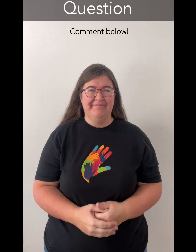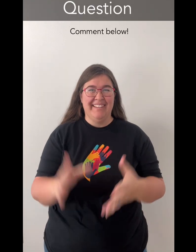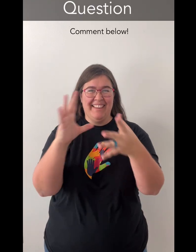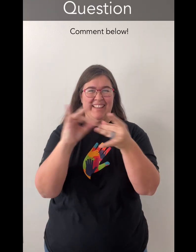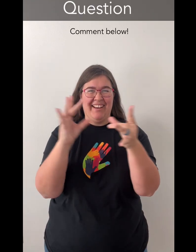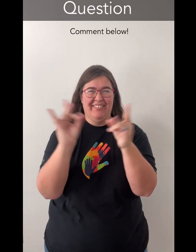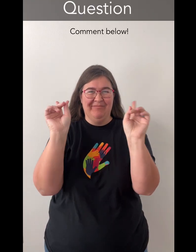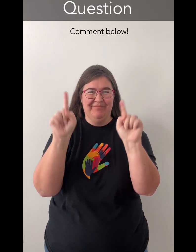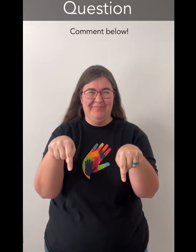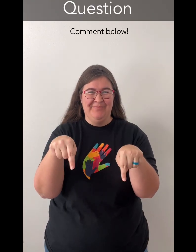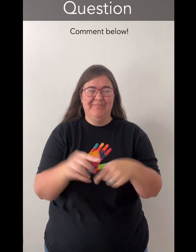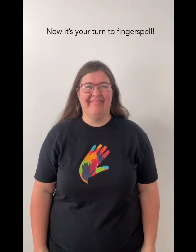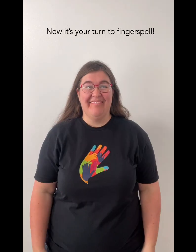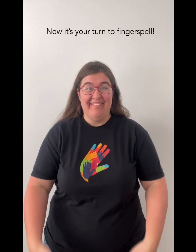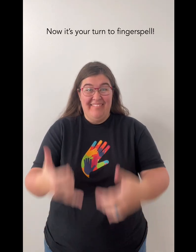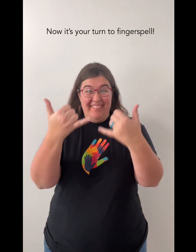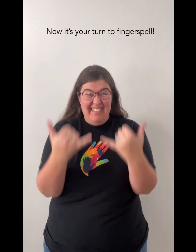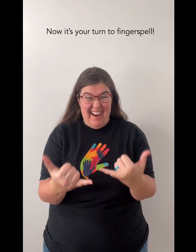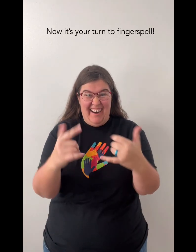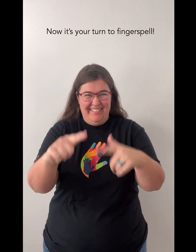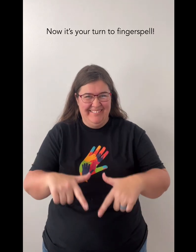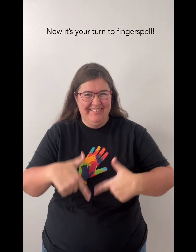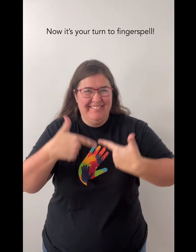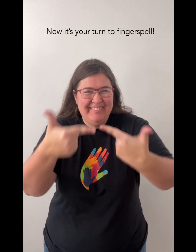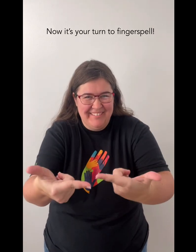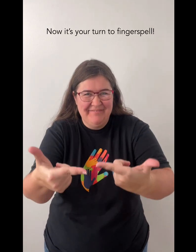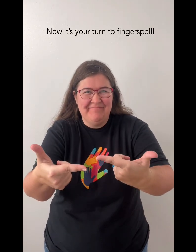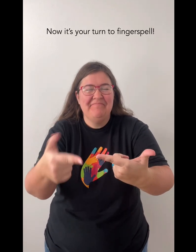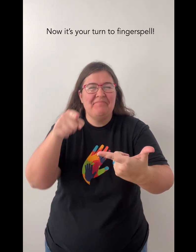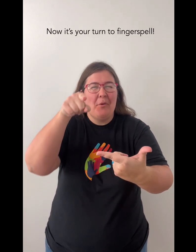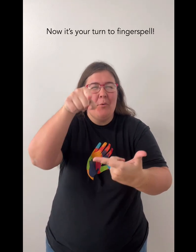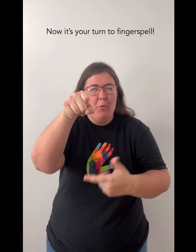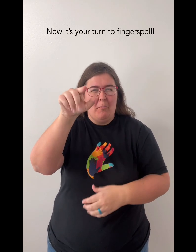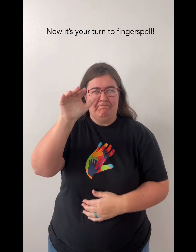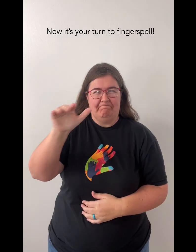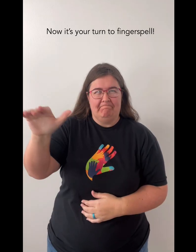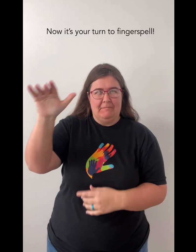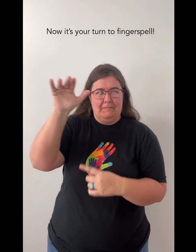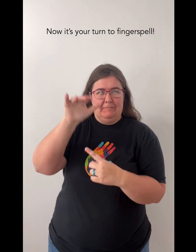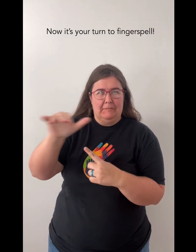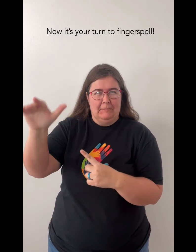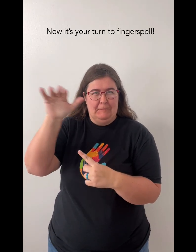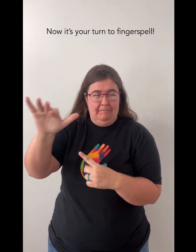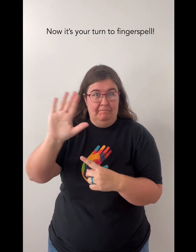Comment below! Now it's your turn to fingerspell!